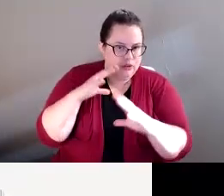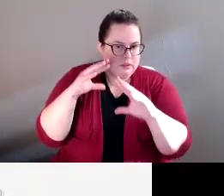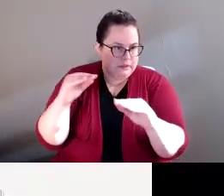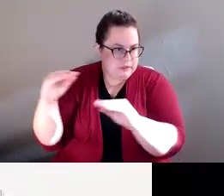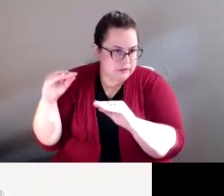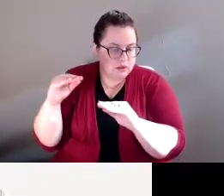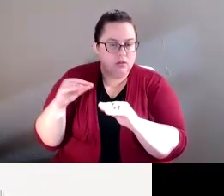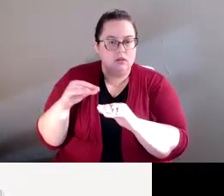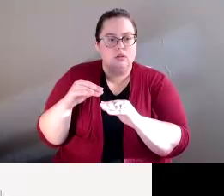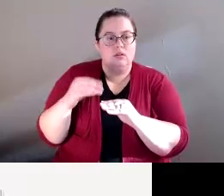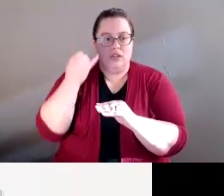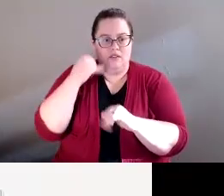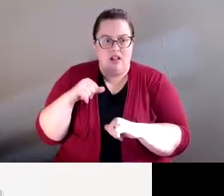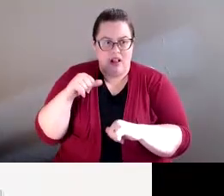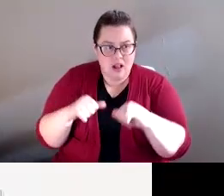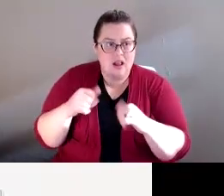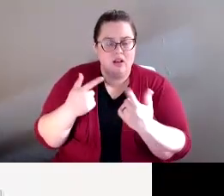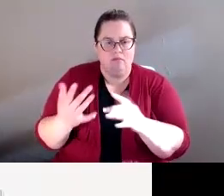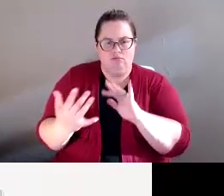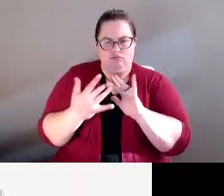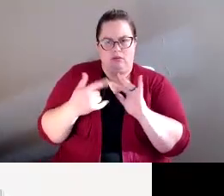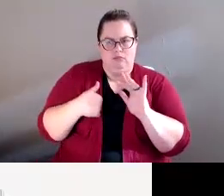You can always reach out to me as well, too, and I can provide,